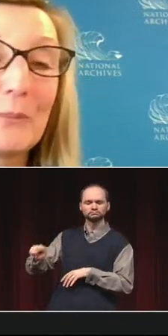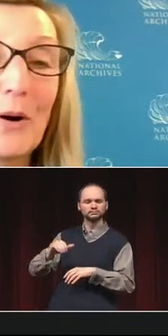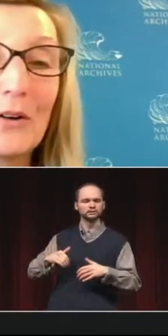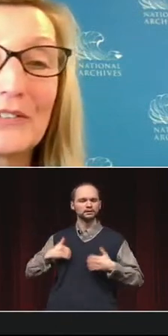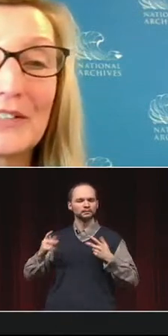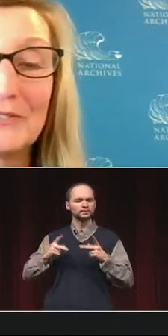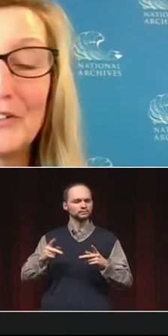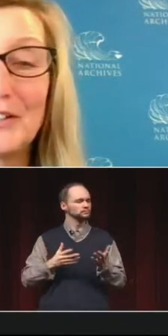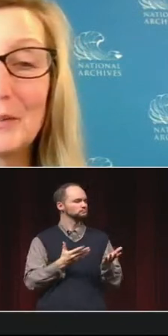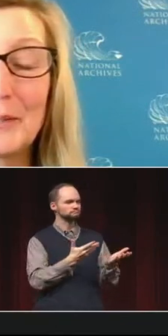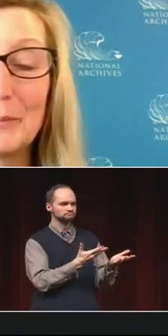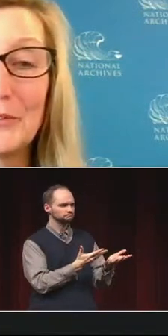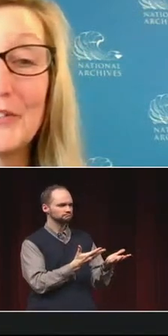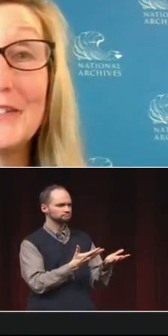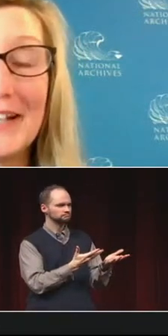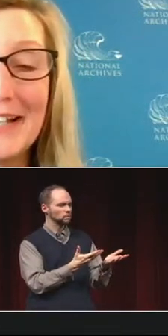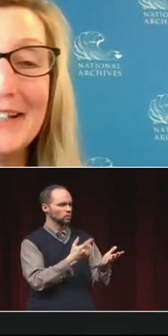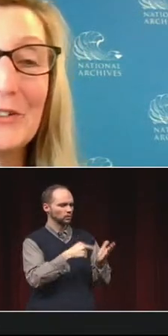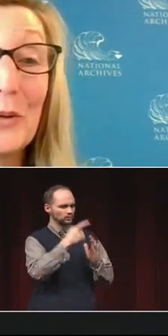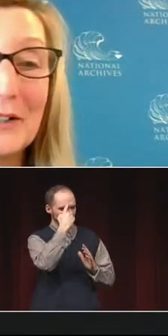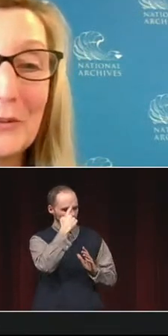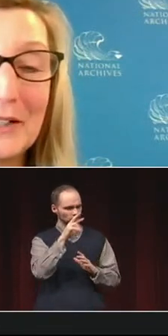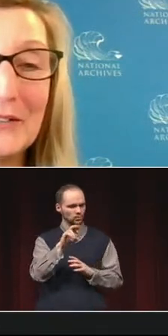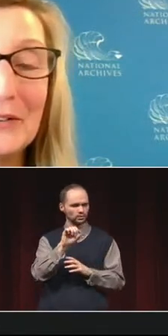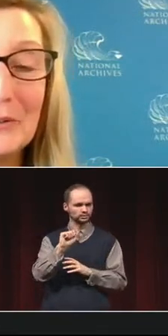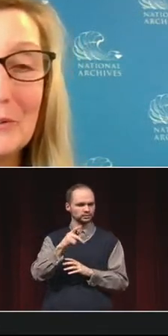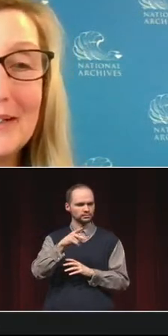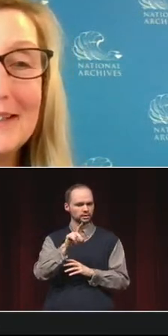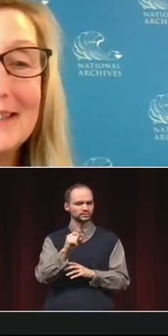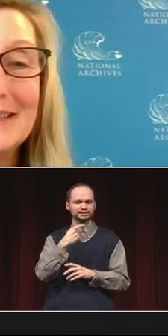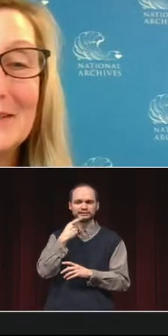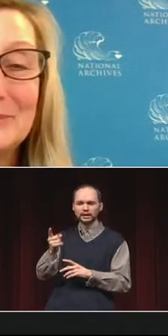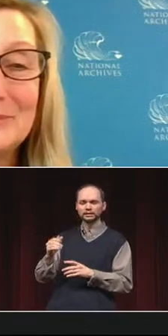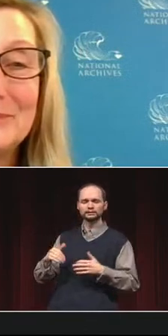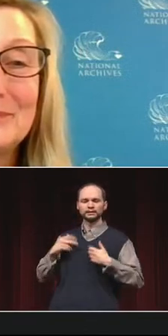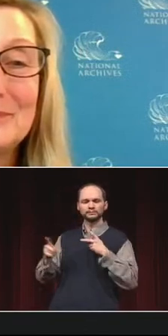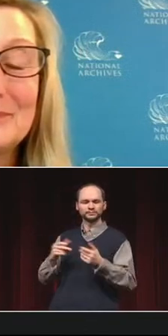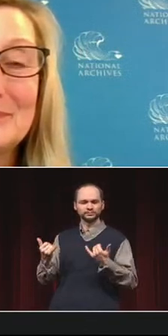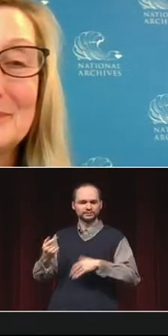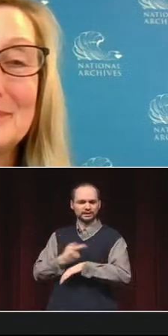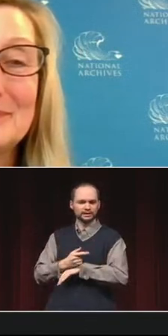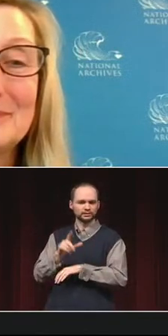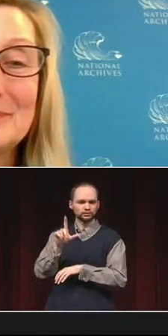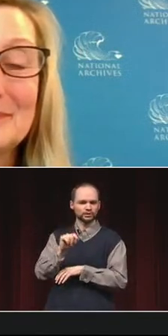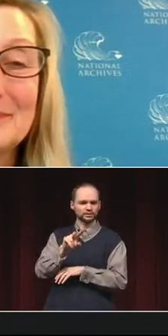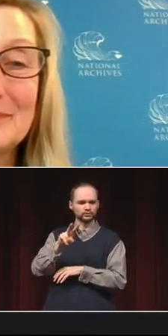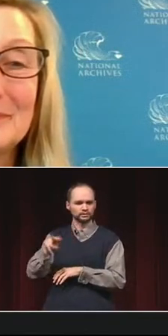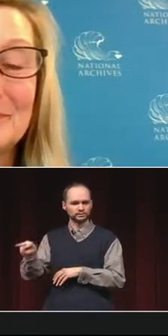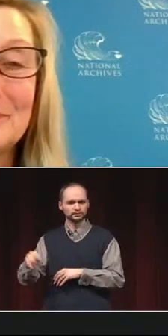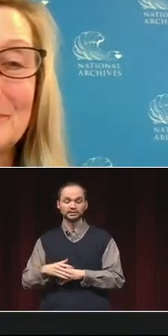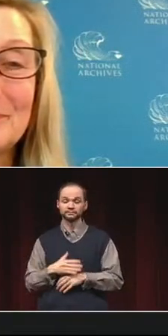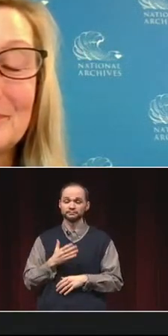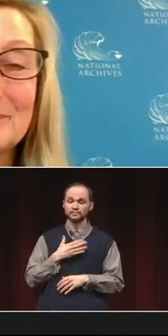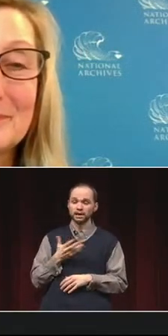Parks give to young people today in 2022? >> >>: In my very own words